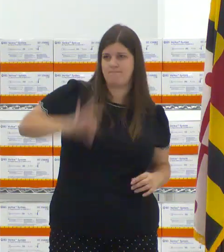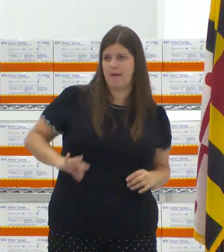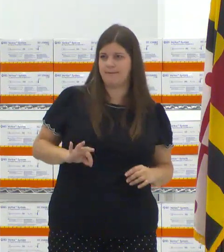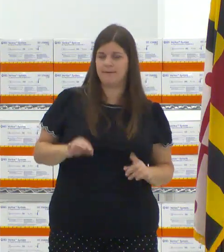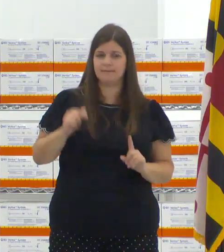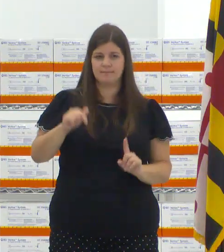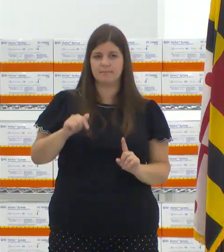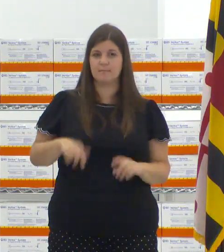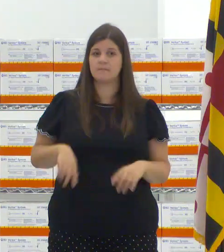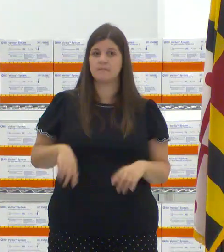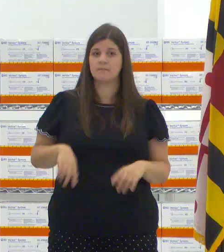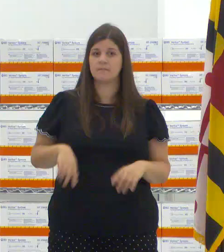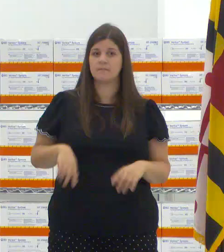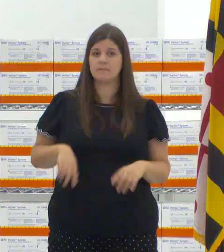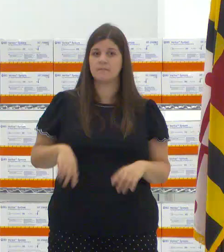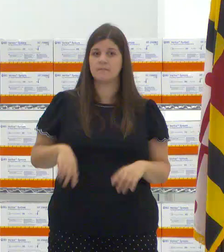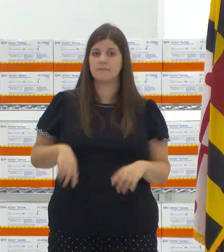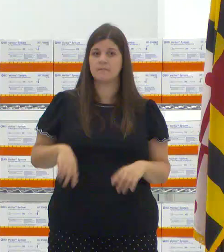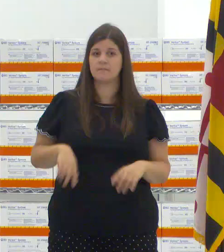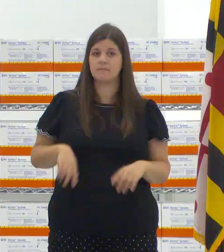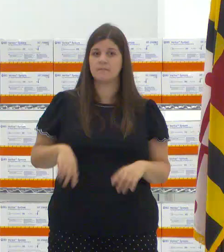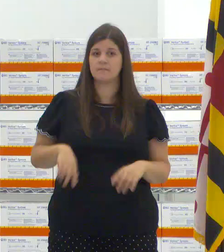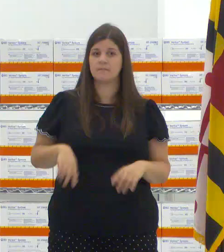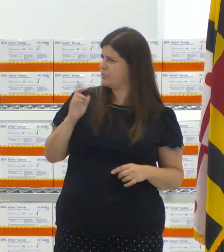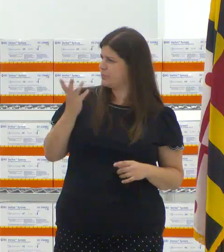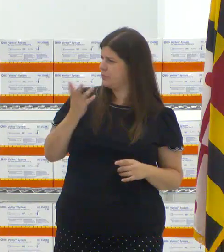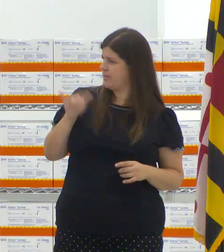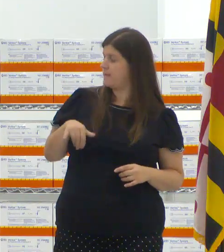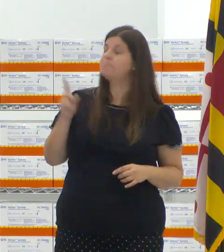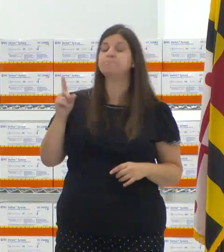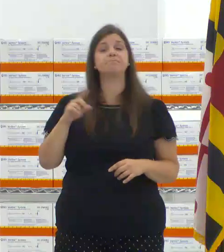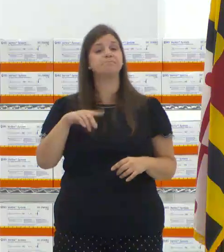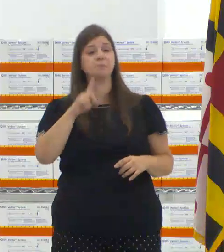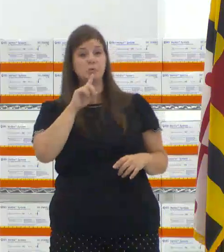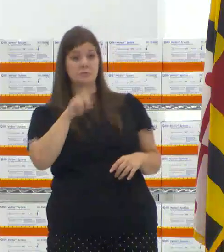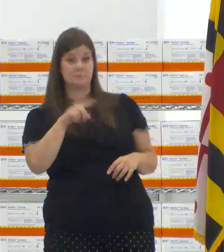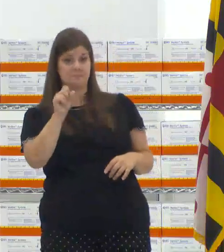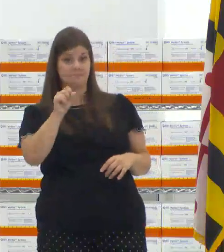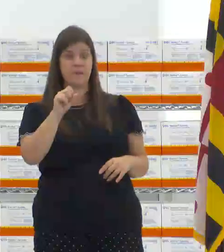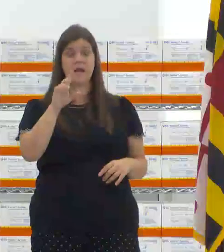And Governor Hogan and Maryland is the first state to go in boldly to put this kind of testing infrastructure